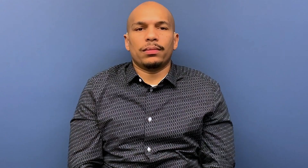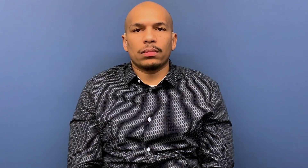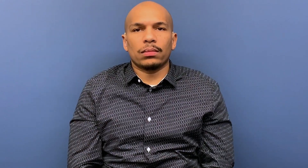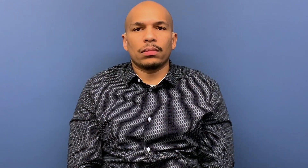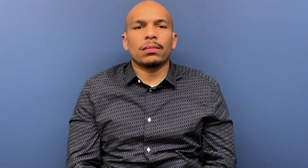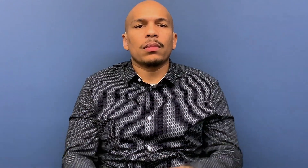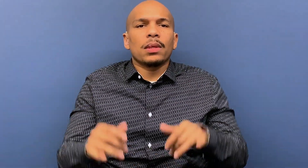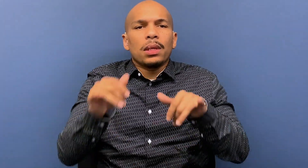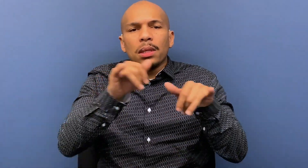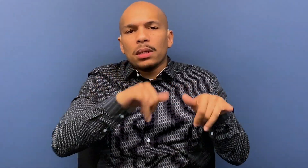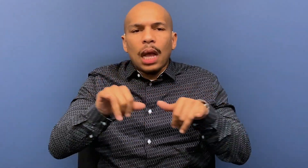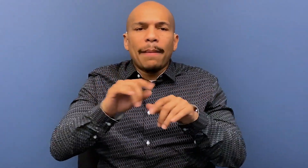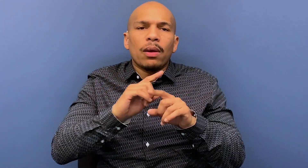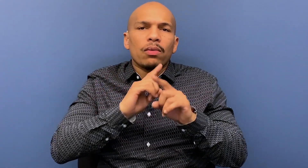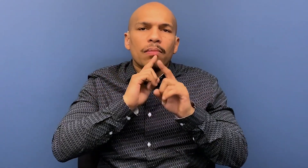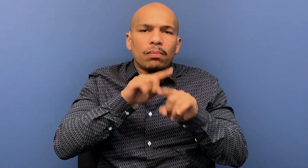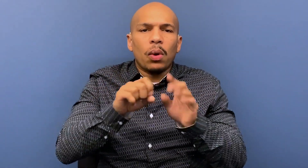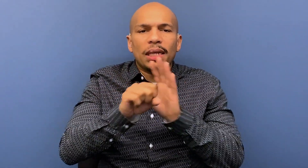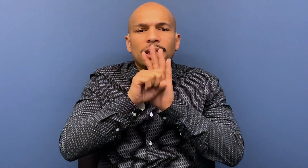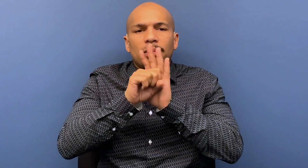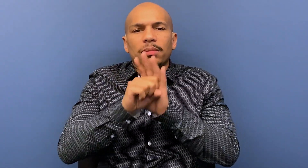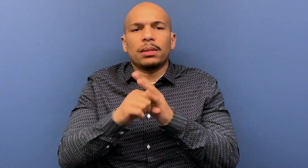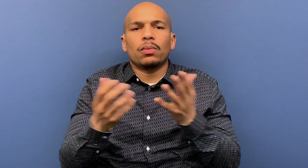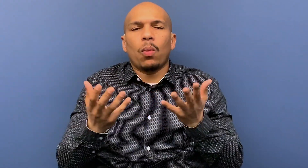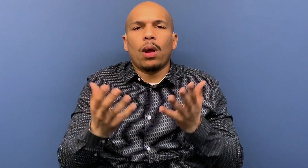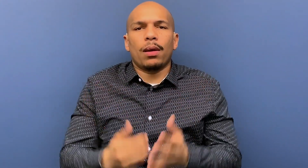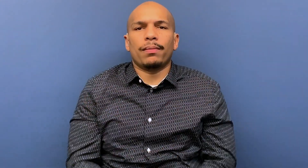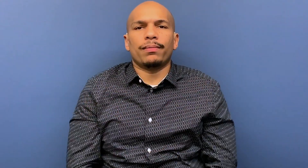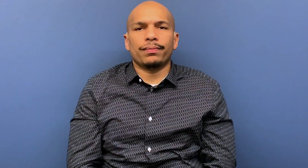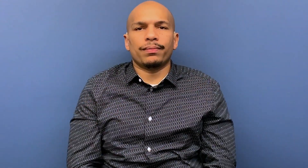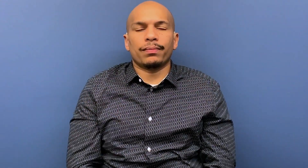Commonly reported symptoms include